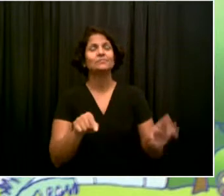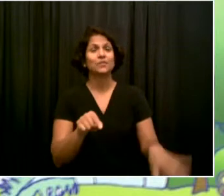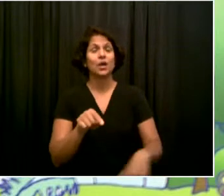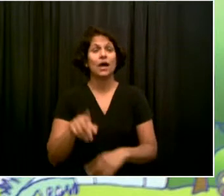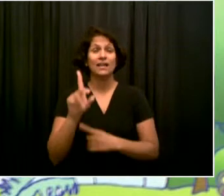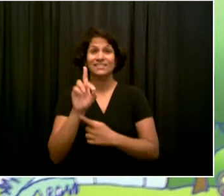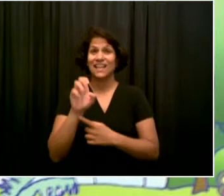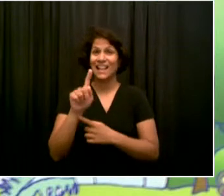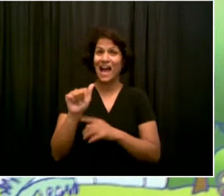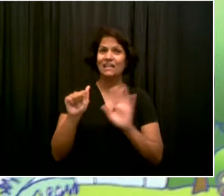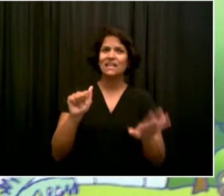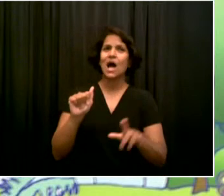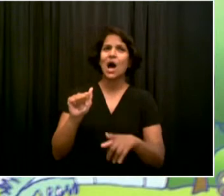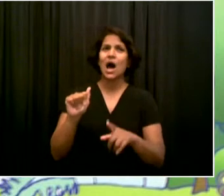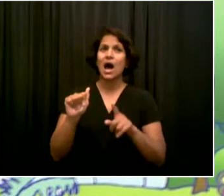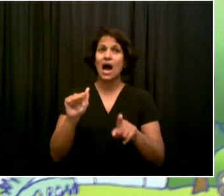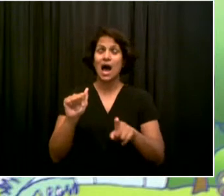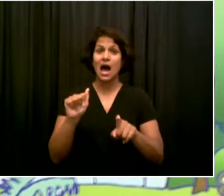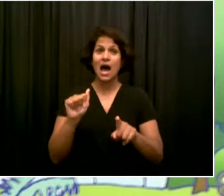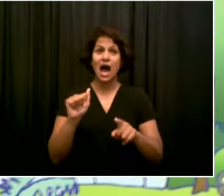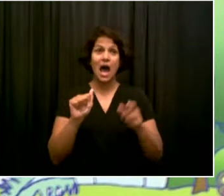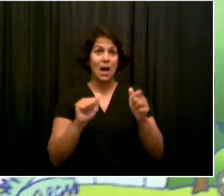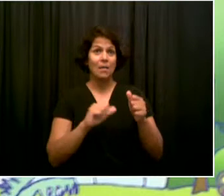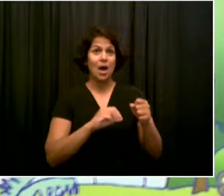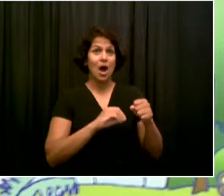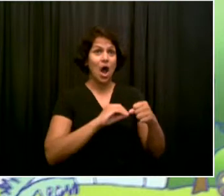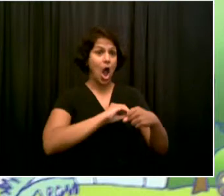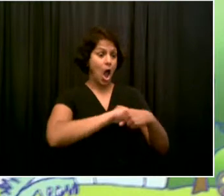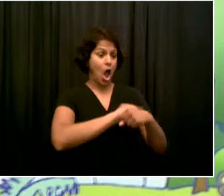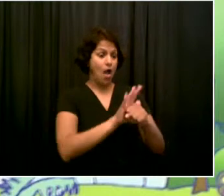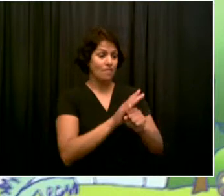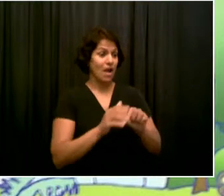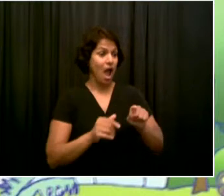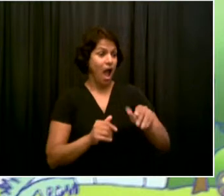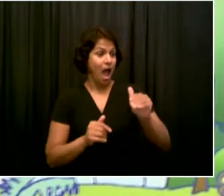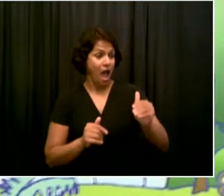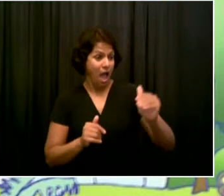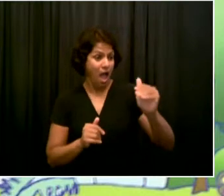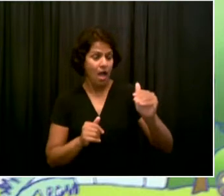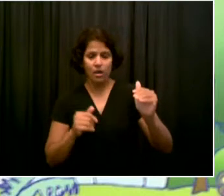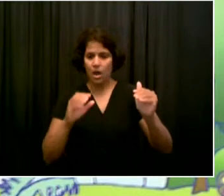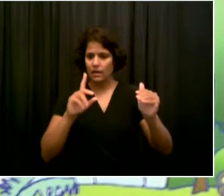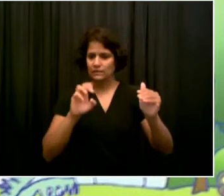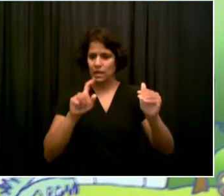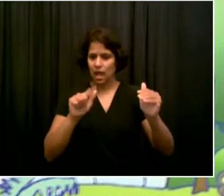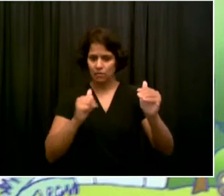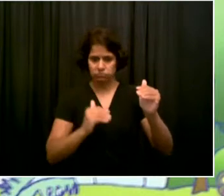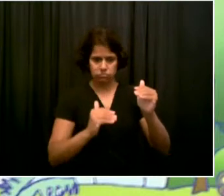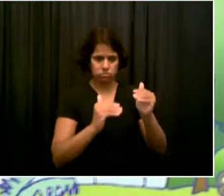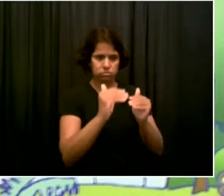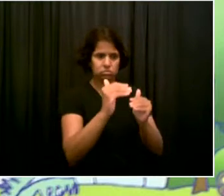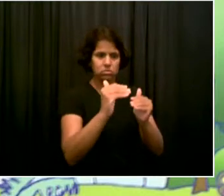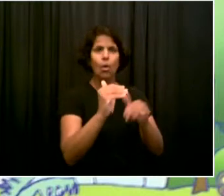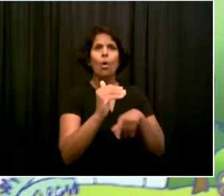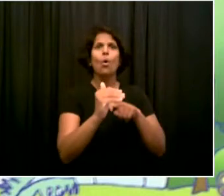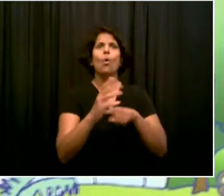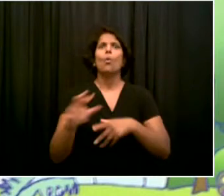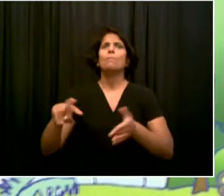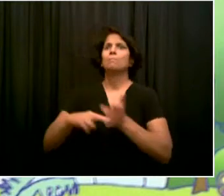THE DATA IN THE LIFE OF THE CITY. THANK GOD HOSPITALIZATION LEVEL REMAINS QUITE LOW. WE HAVE TO SUPERCHARGE THE VACCINATION EFFORT NOW AND WE THINK WE CAN WITH ALL THE